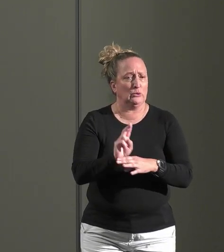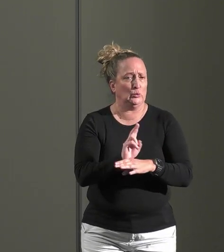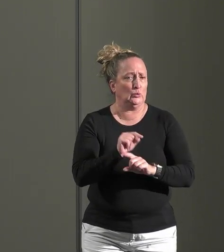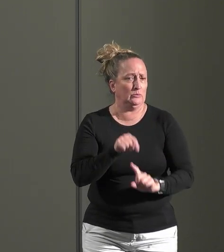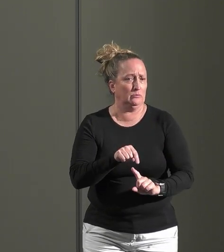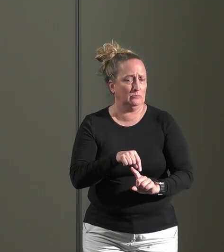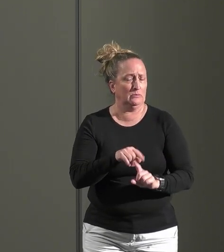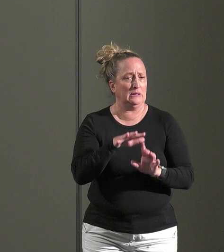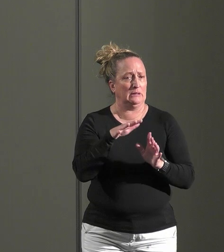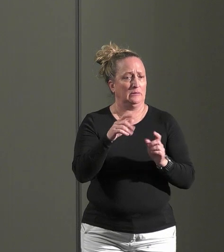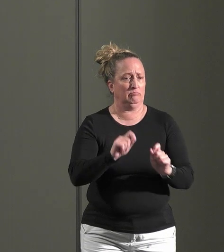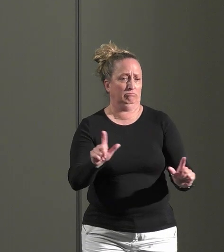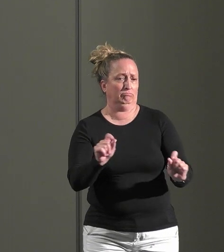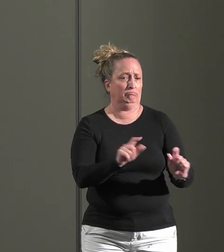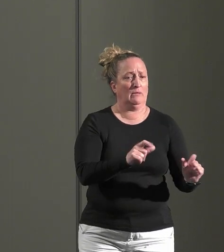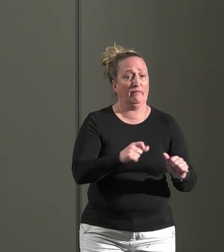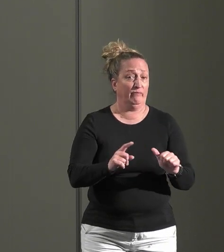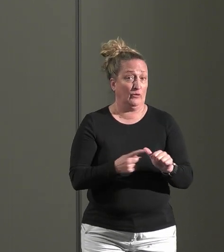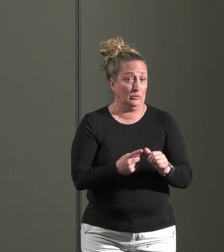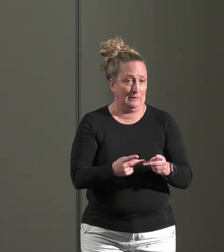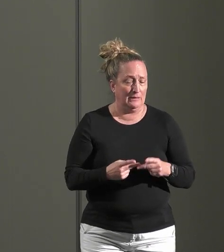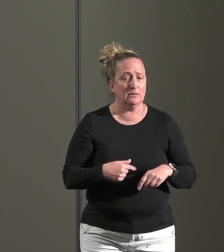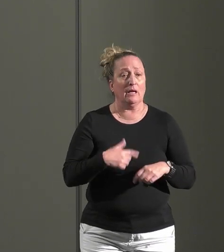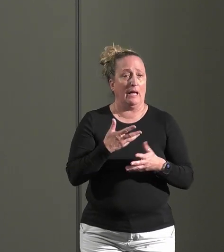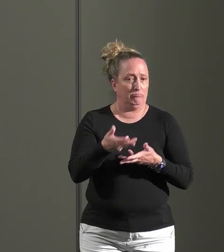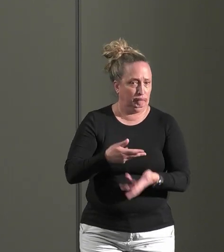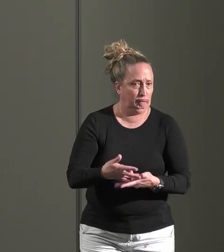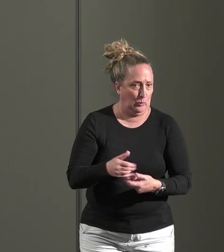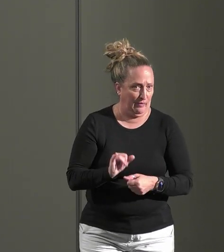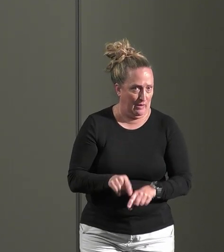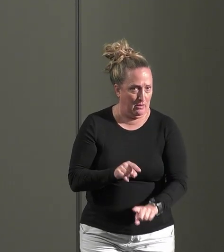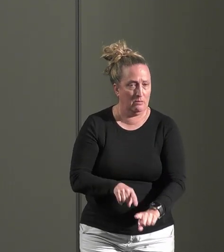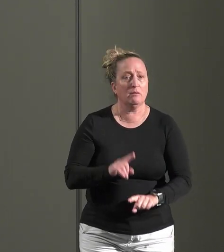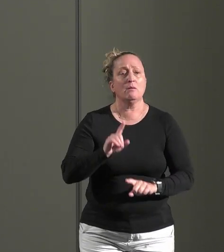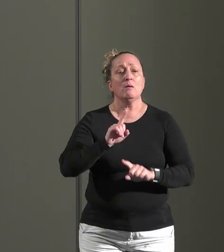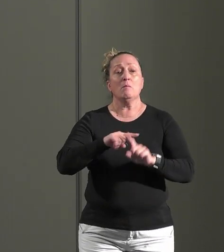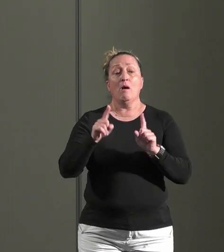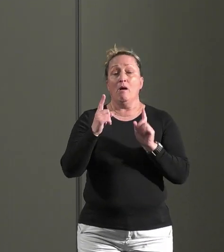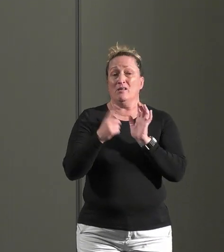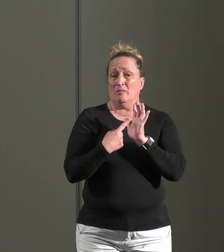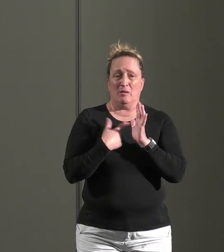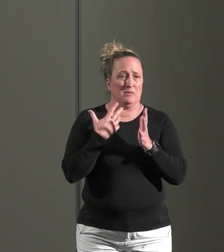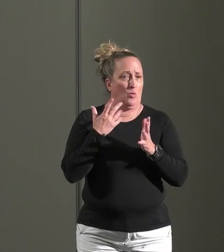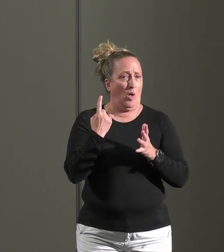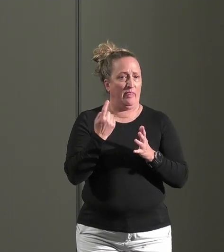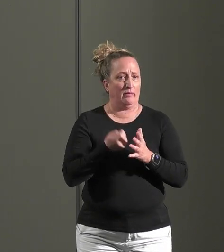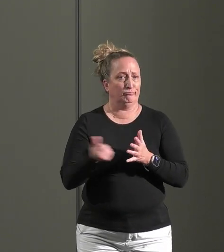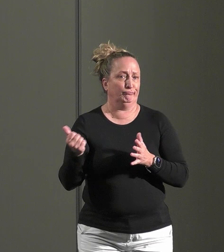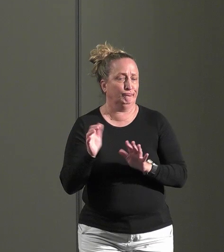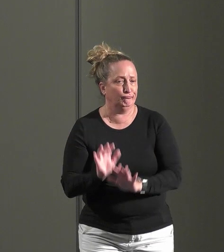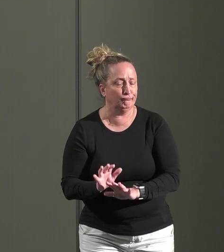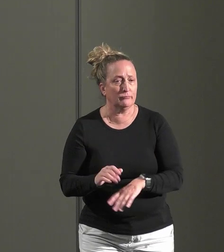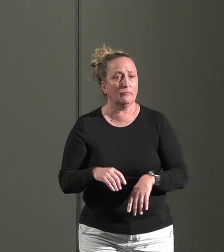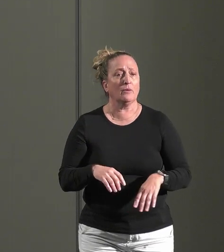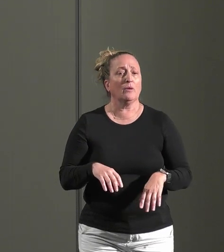interface in the first place and work with it. But one thing that sometimes is left out is that